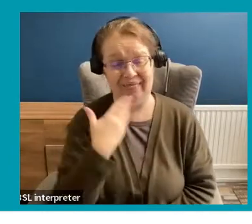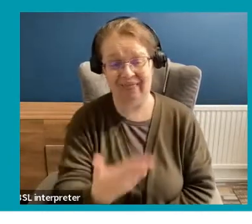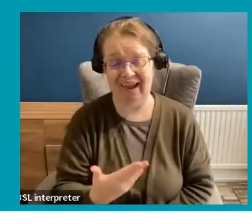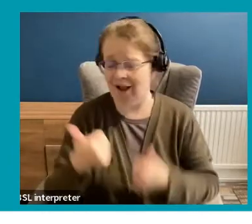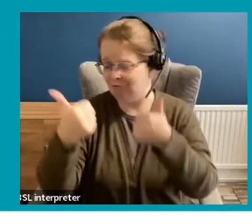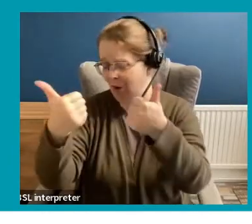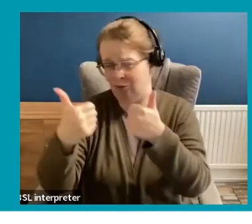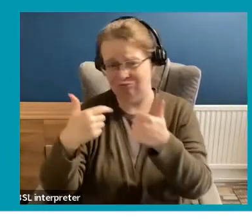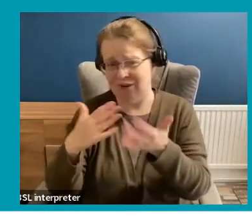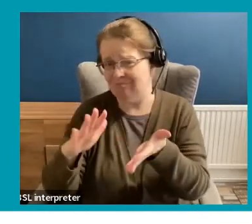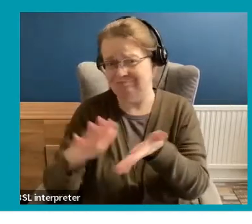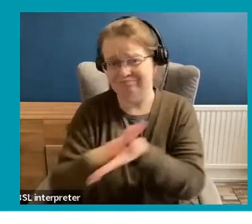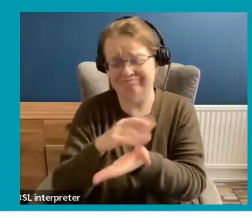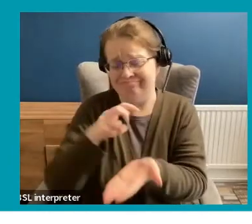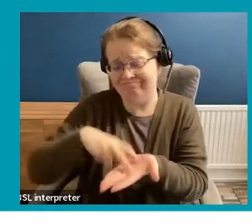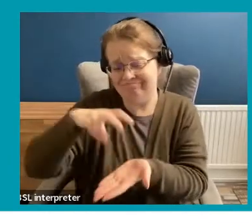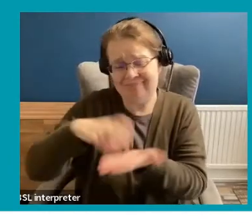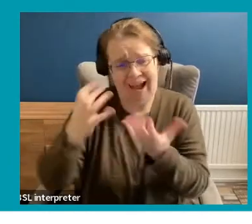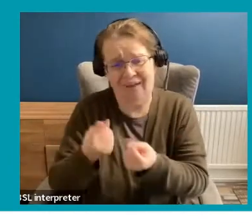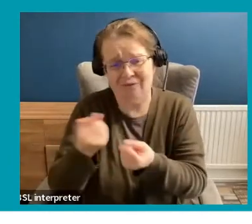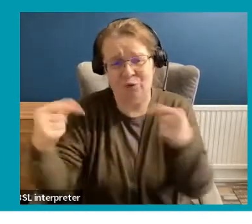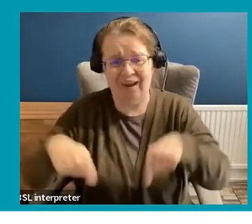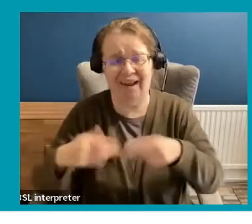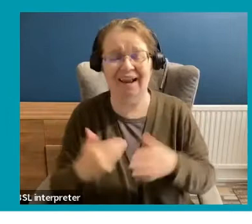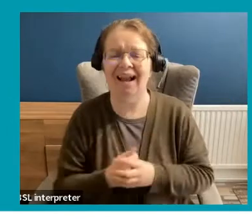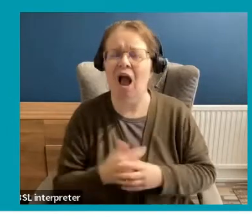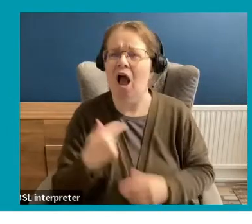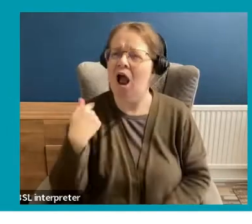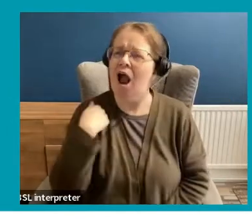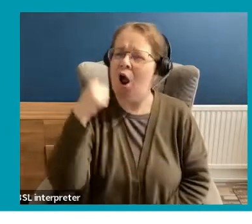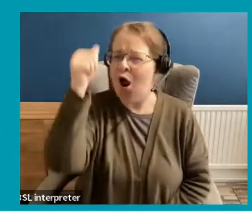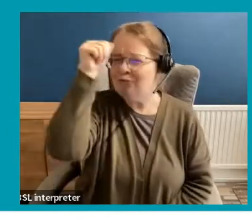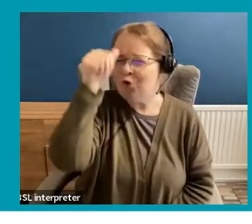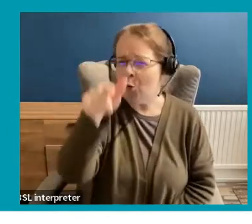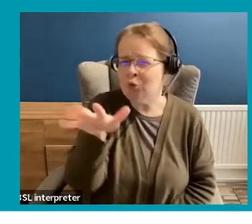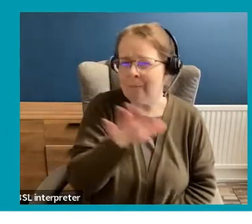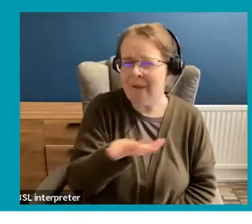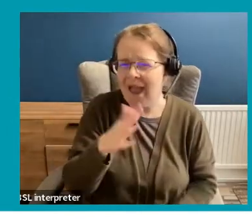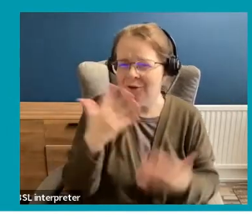I have known you for about 10 years in your BBC then.